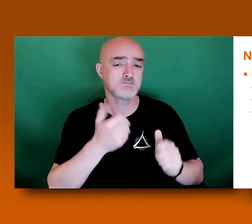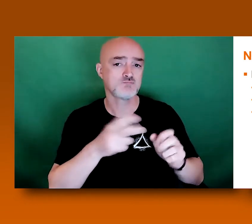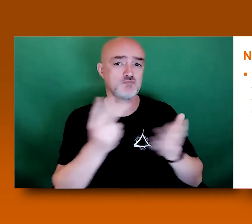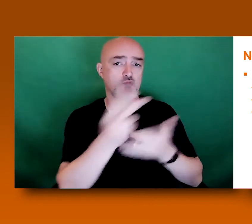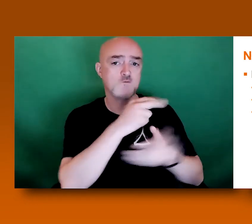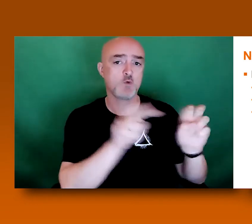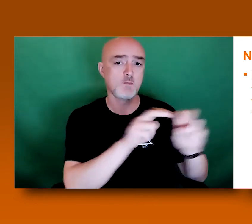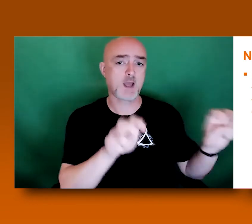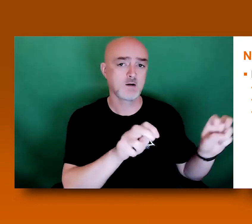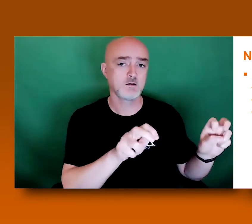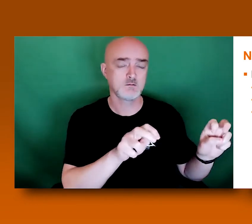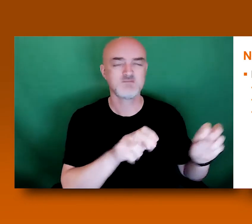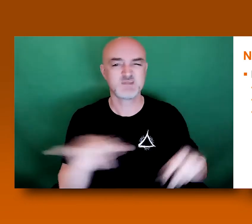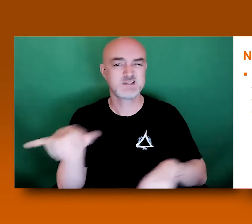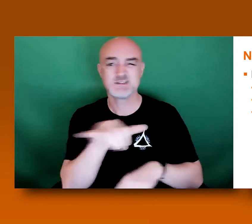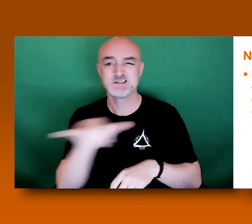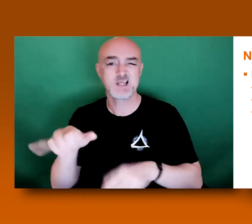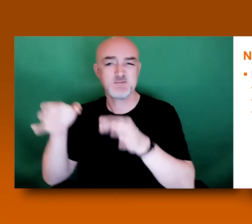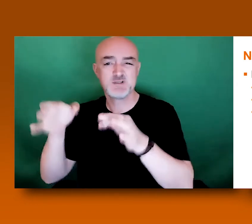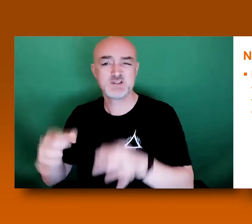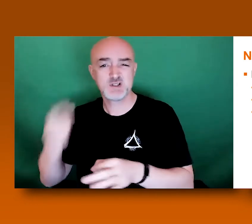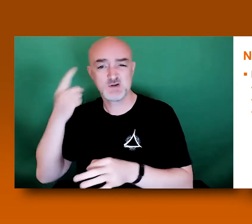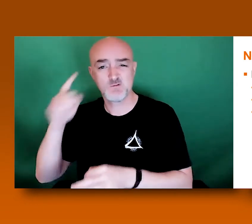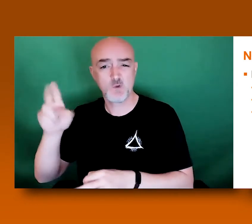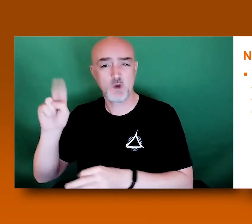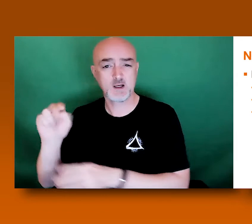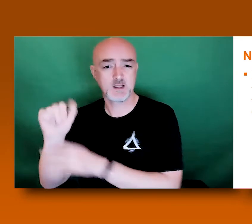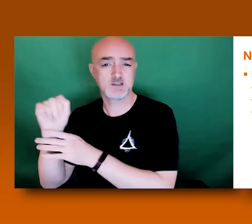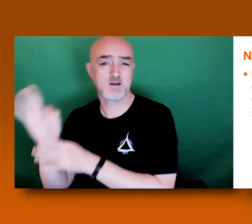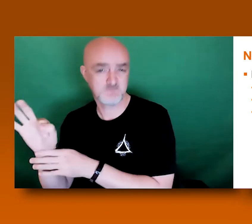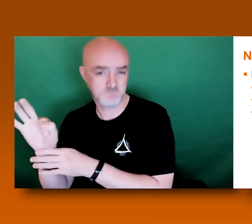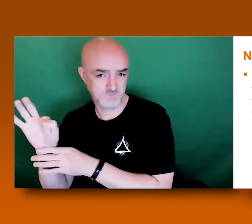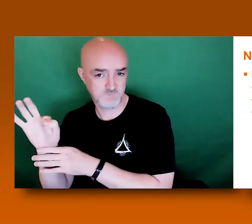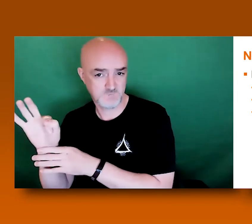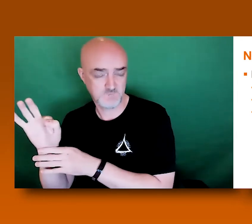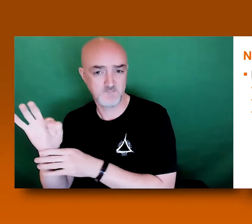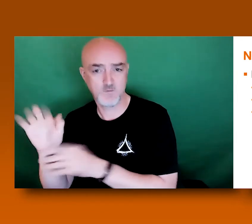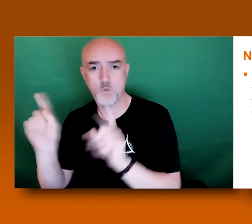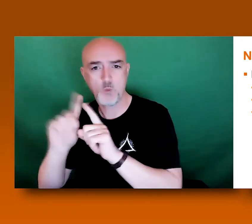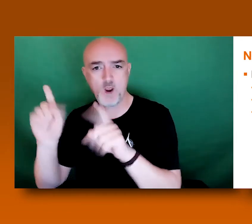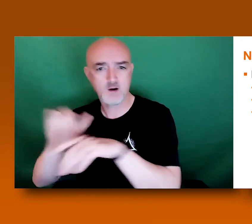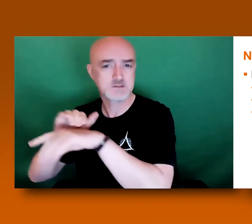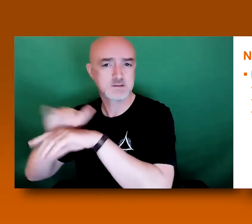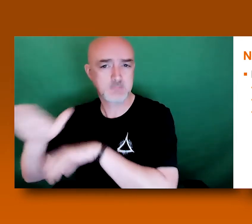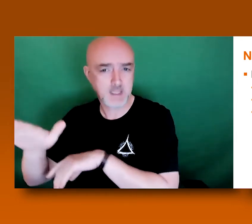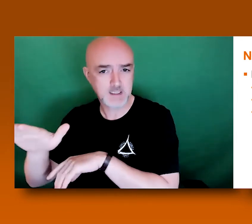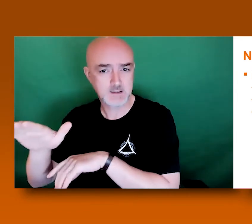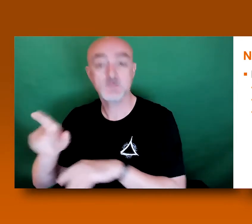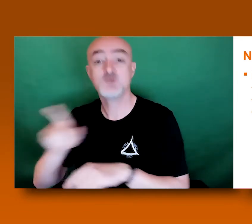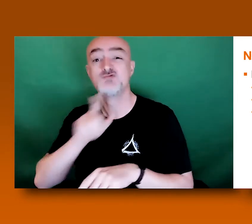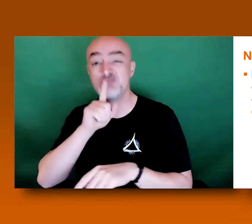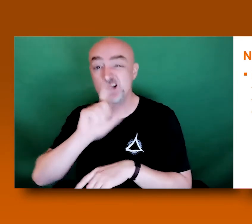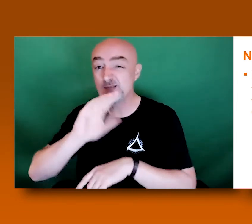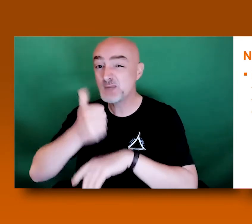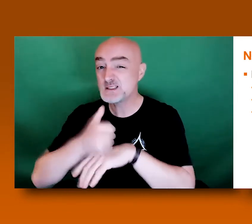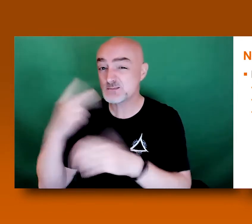As I mentioned with NIH, you're able to have an opportunity to choose reviewers, whereas NSF, you're not,